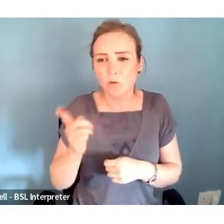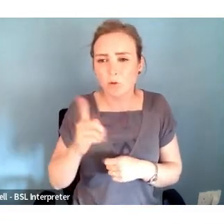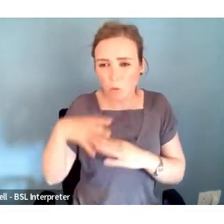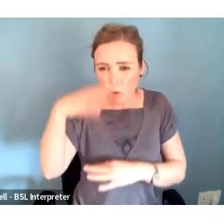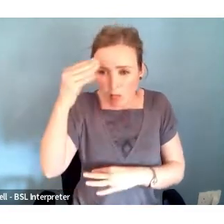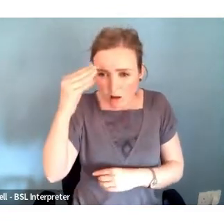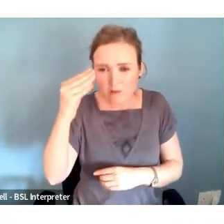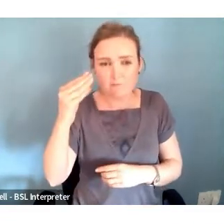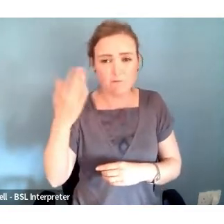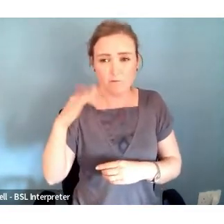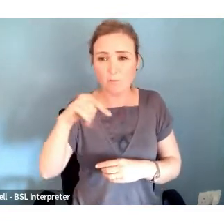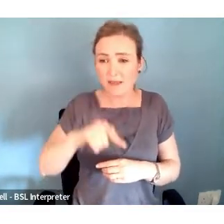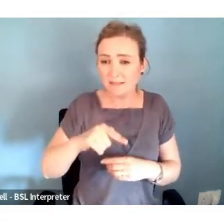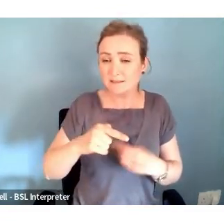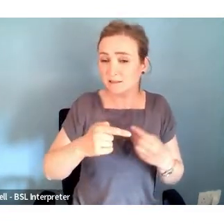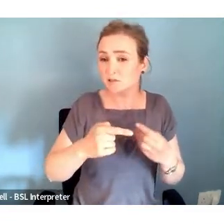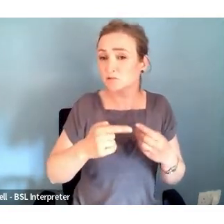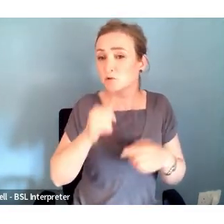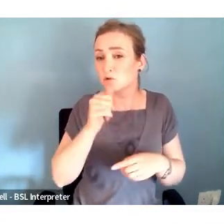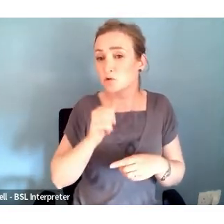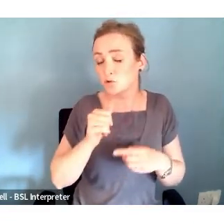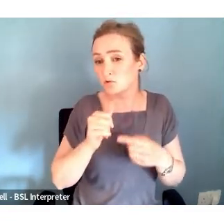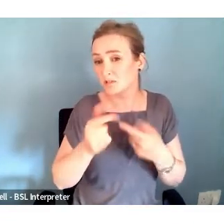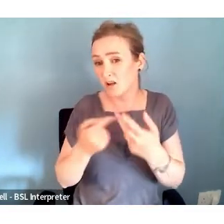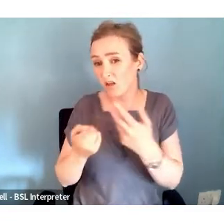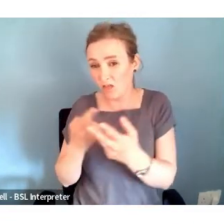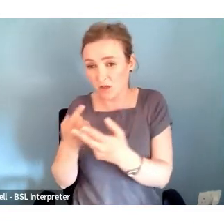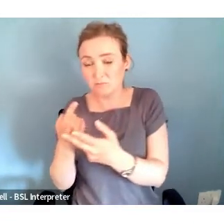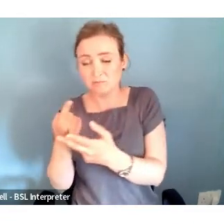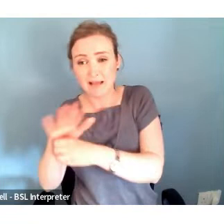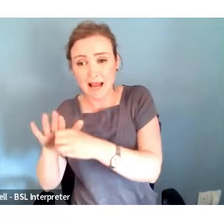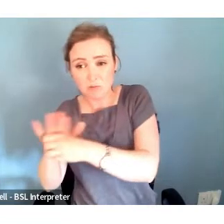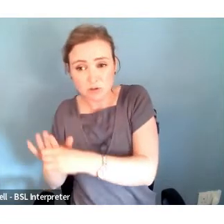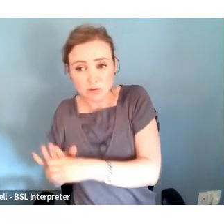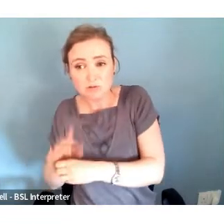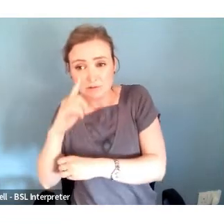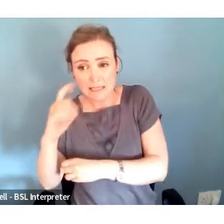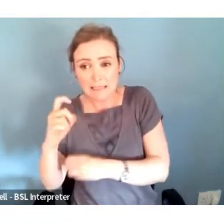ly than disability but do apply to disability